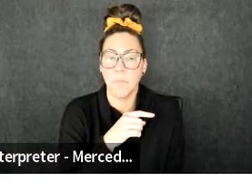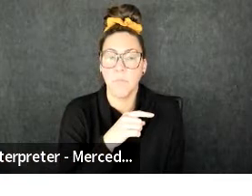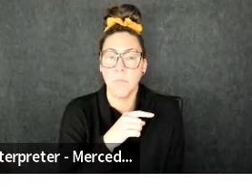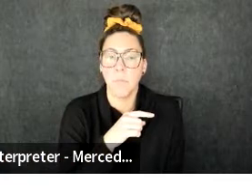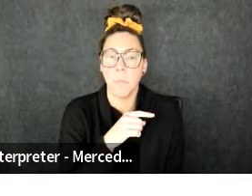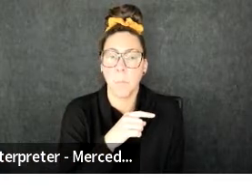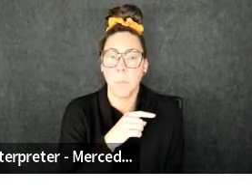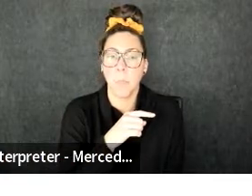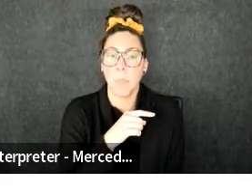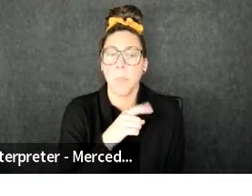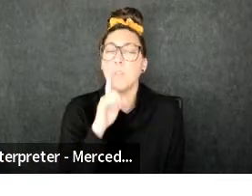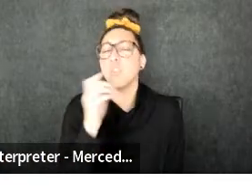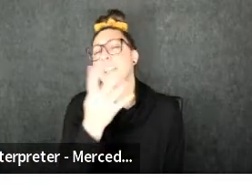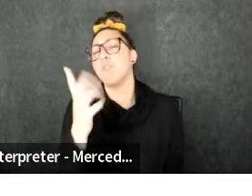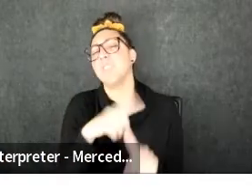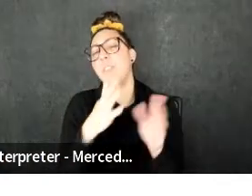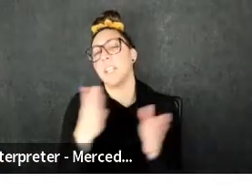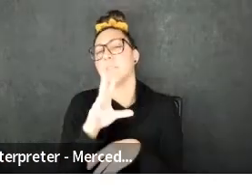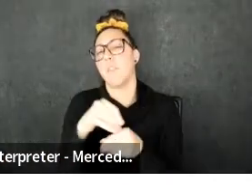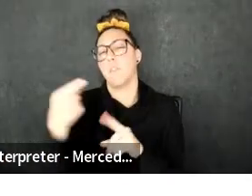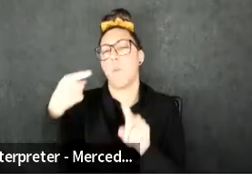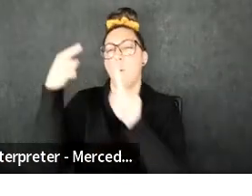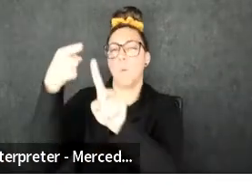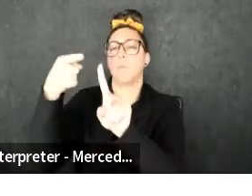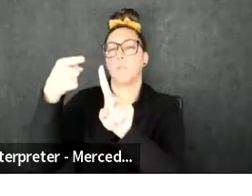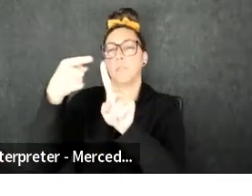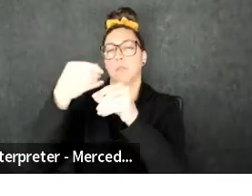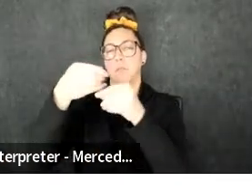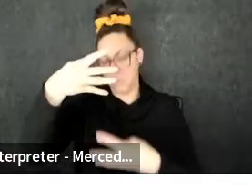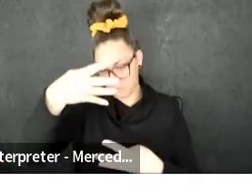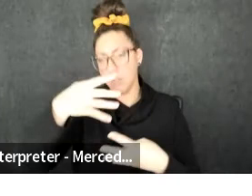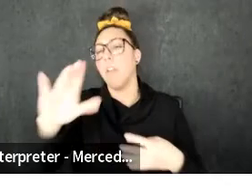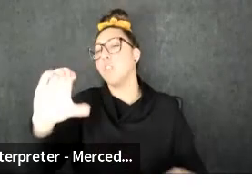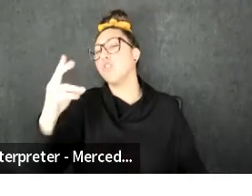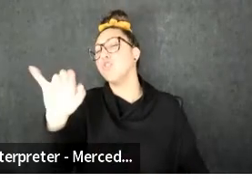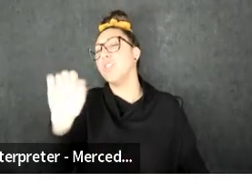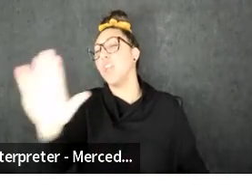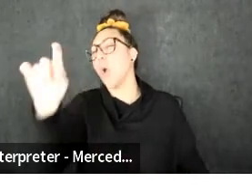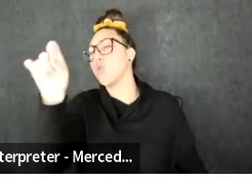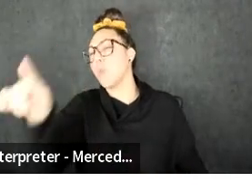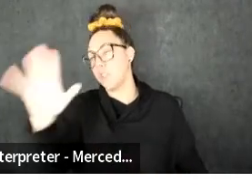I will keep your question in mind as we're moving through this,